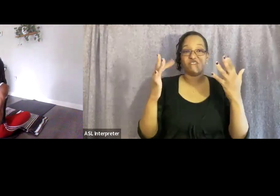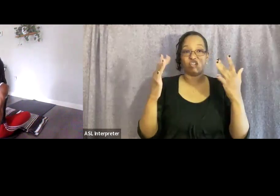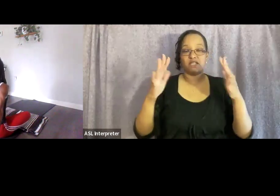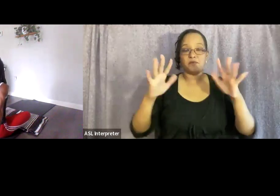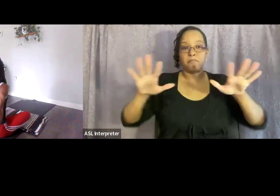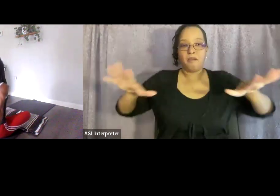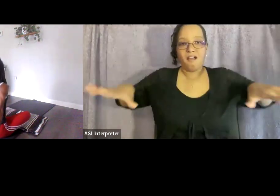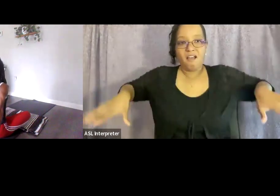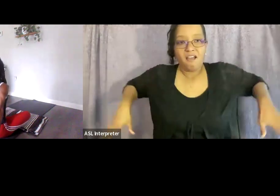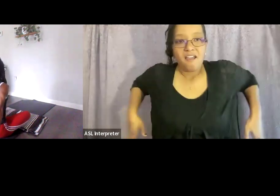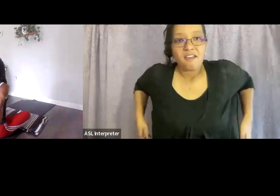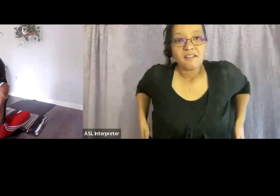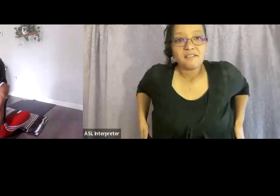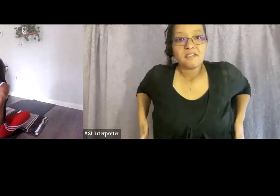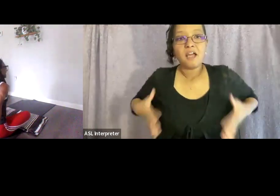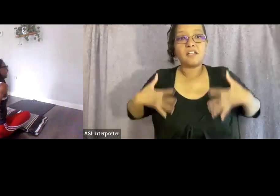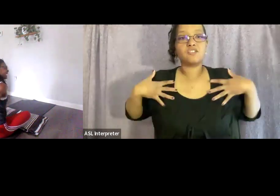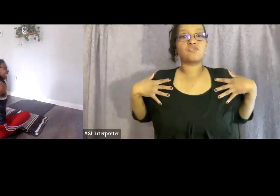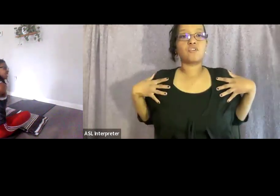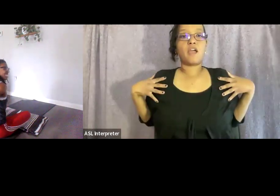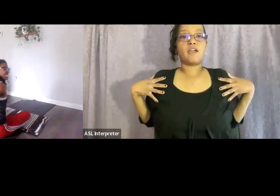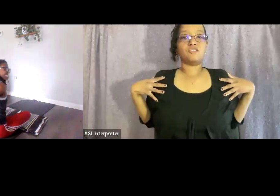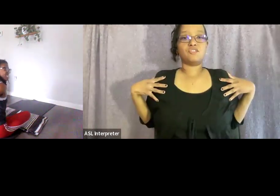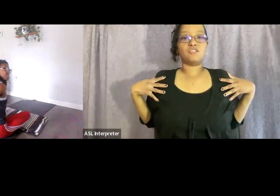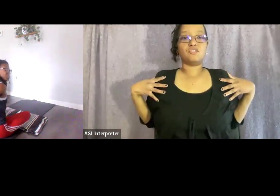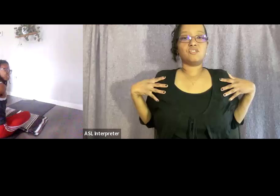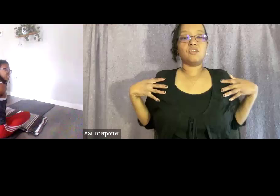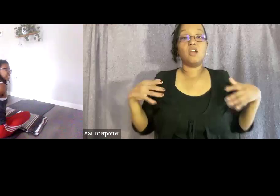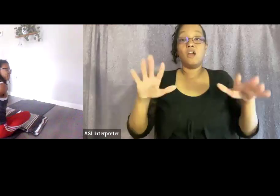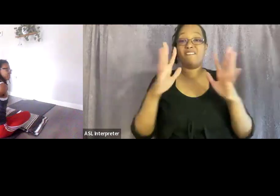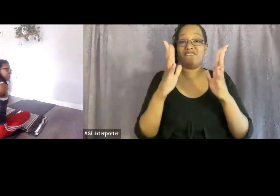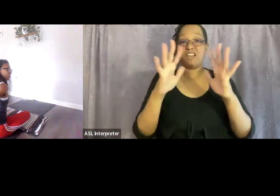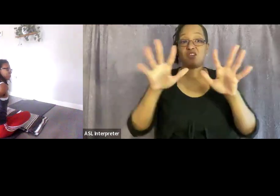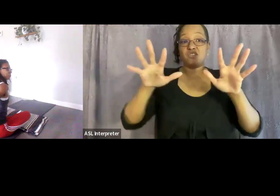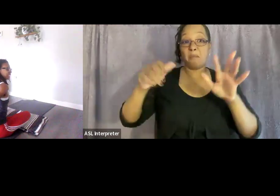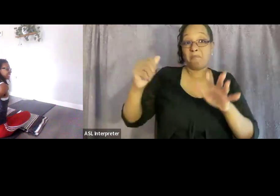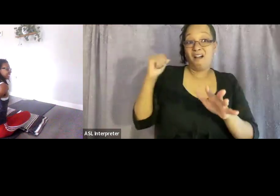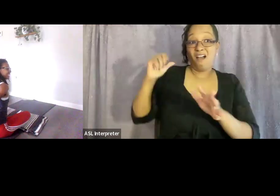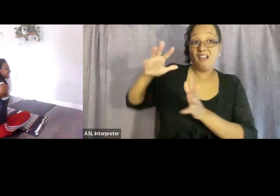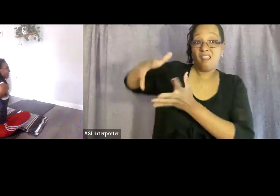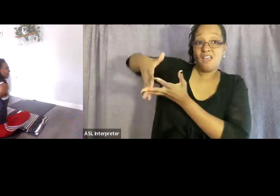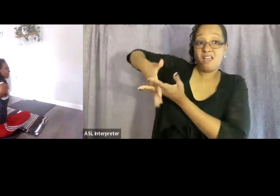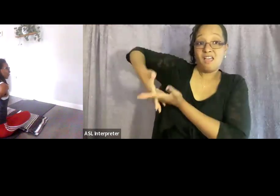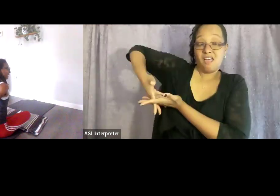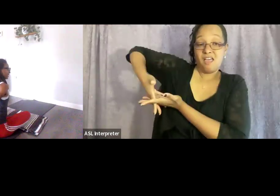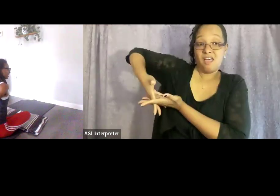stretching across the heart, even interlacing through the fingertips, and pulling the thumbs away.